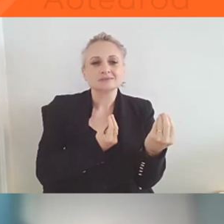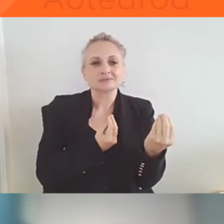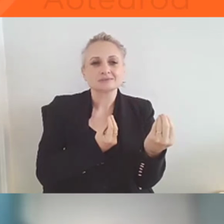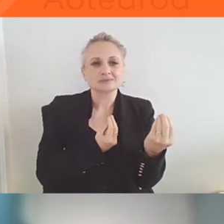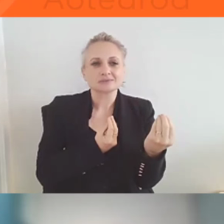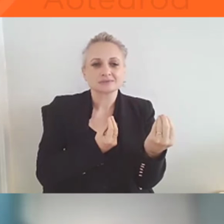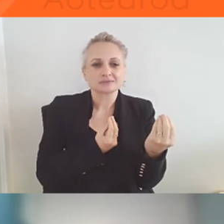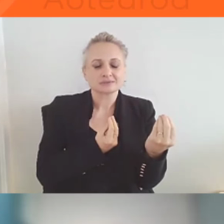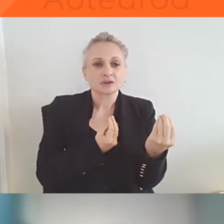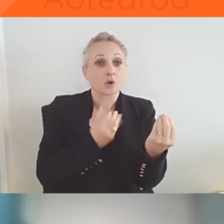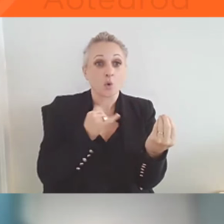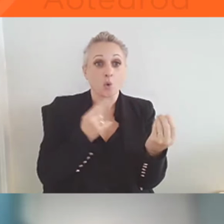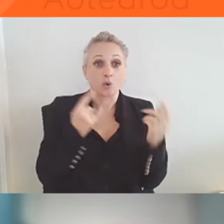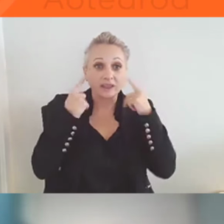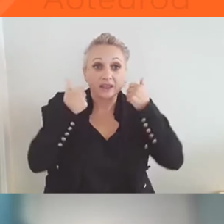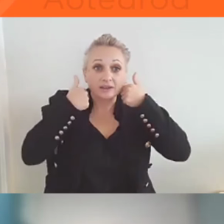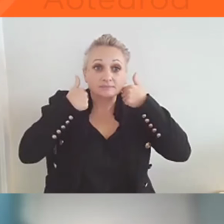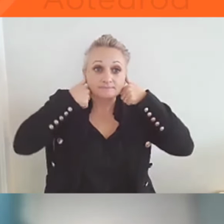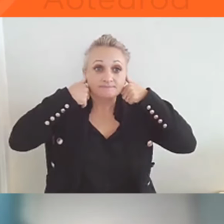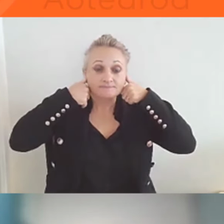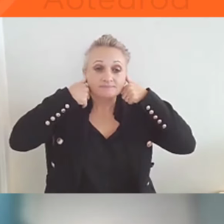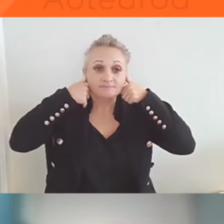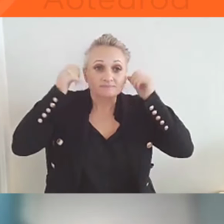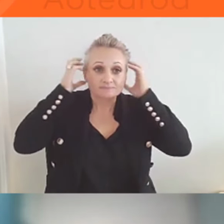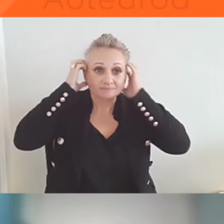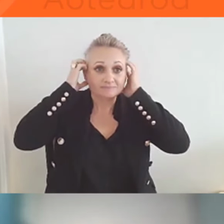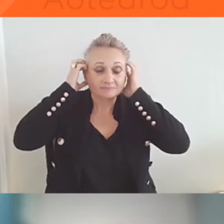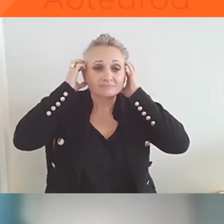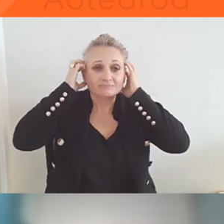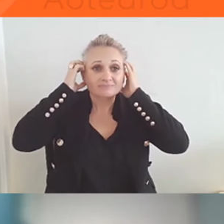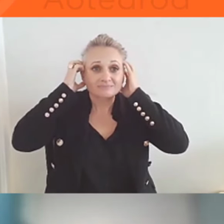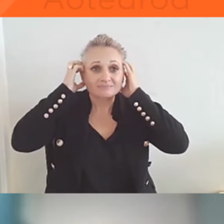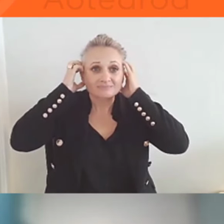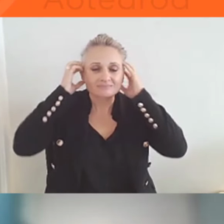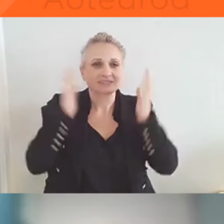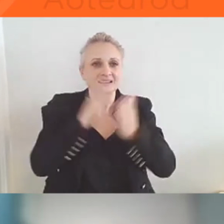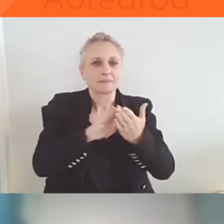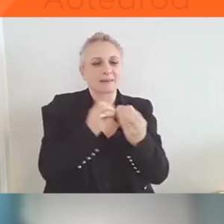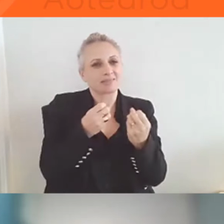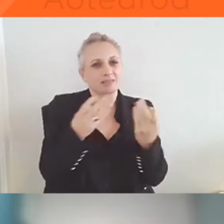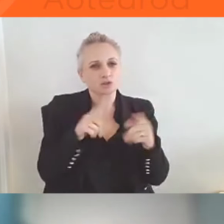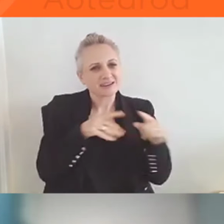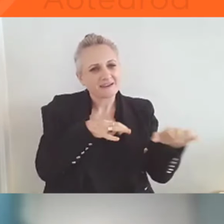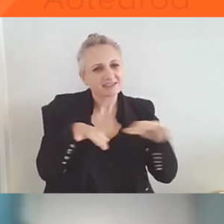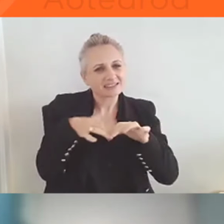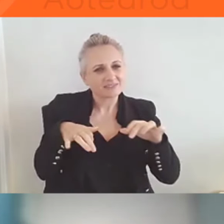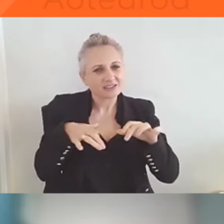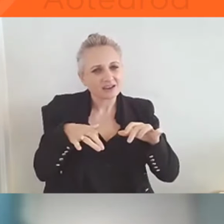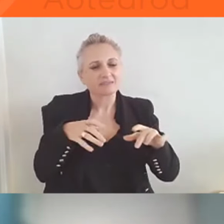on them. There's a whole bunch of exercises that probably, again,